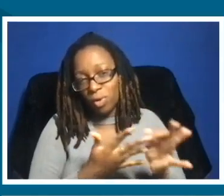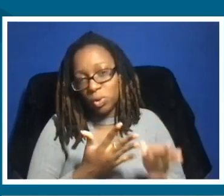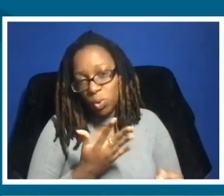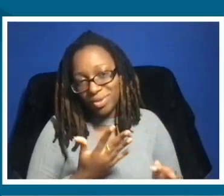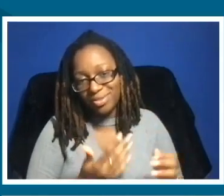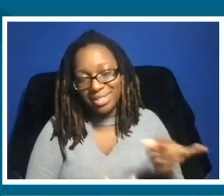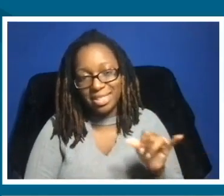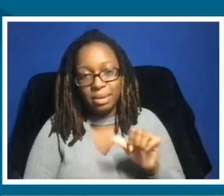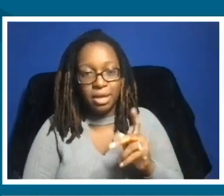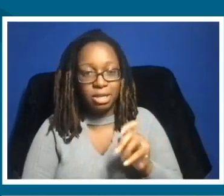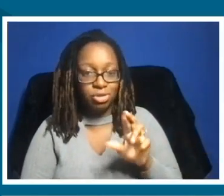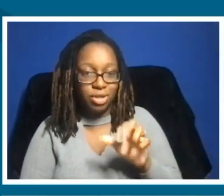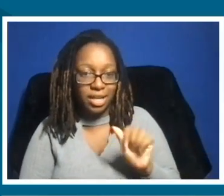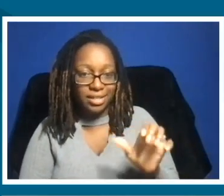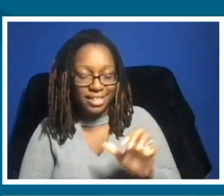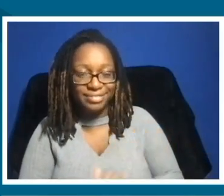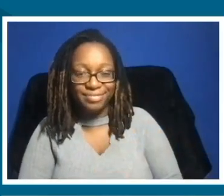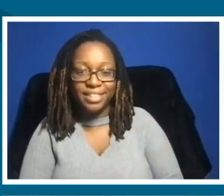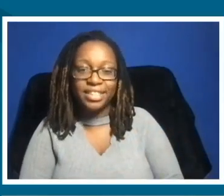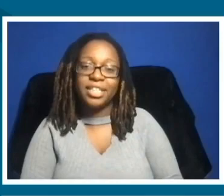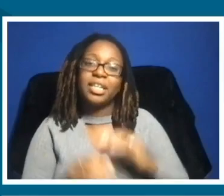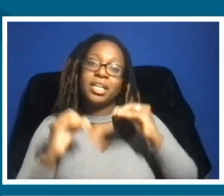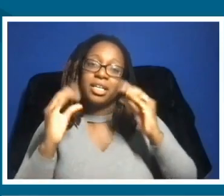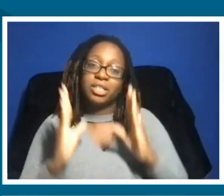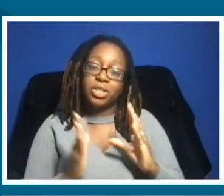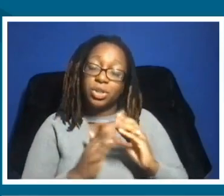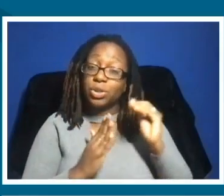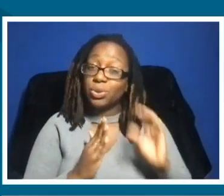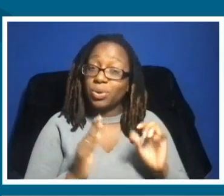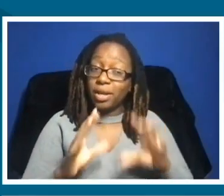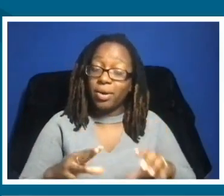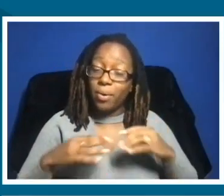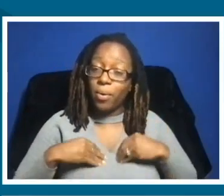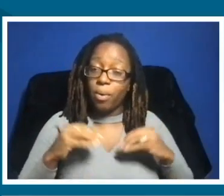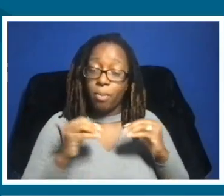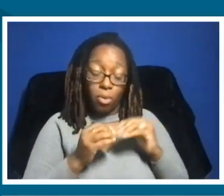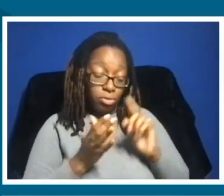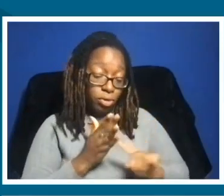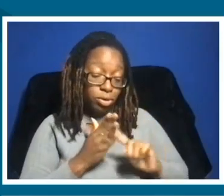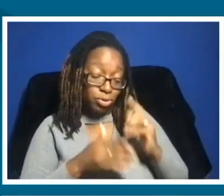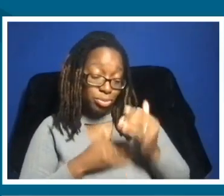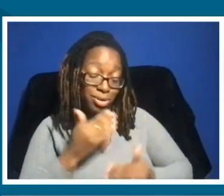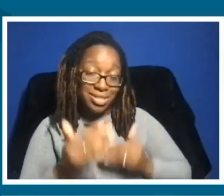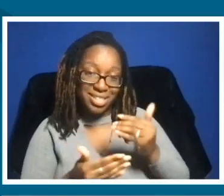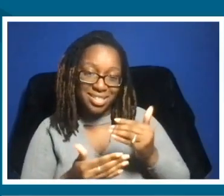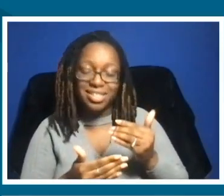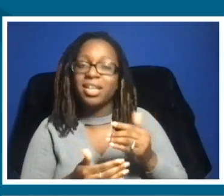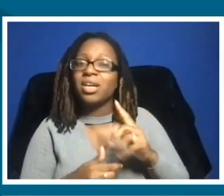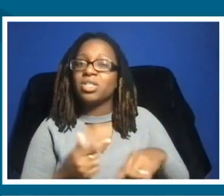teachers or students can own more of the research process and and so it goes just